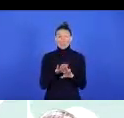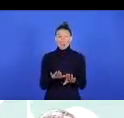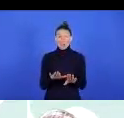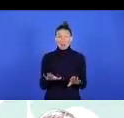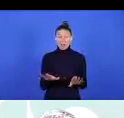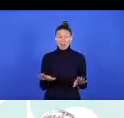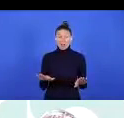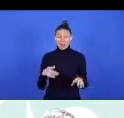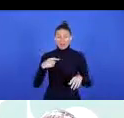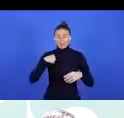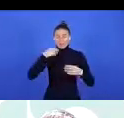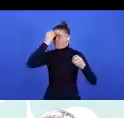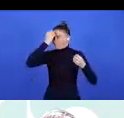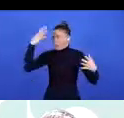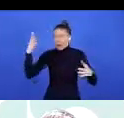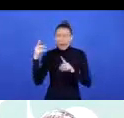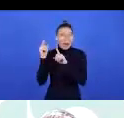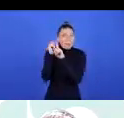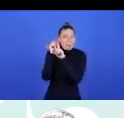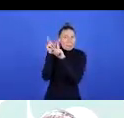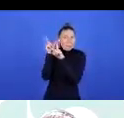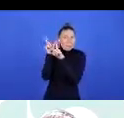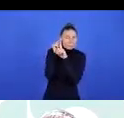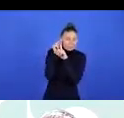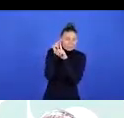remaining time in silence, being in the hearing world for so